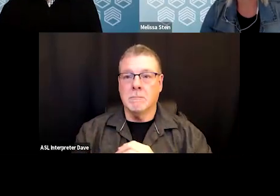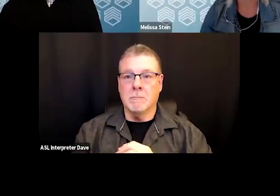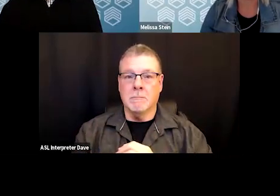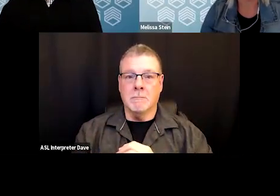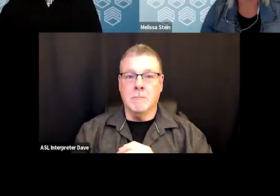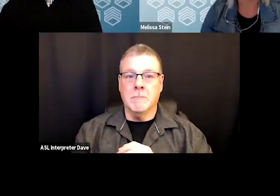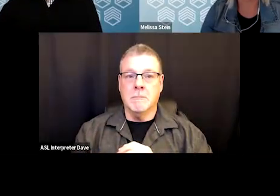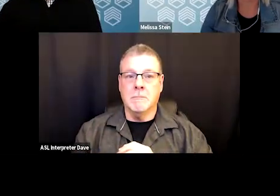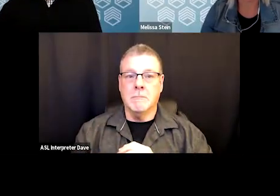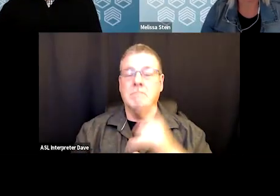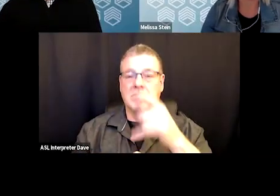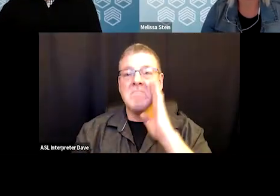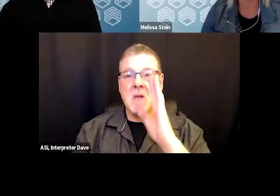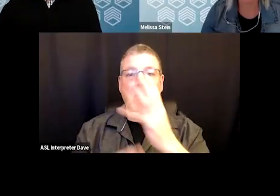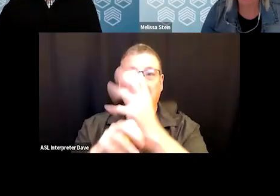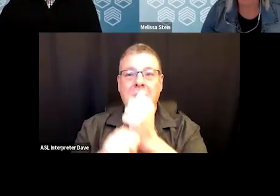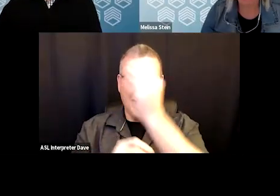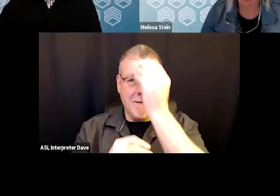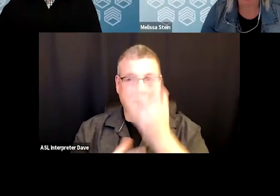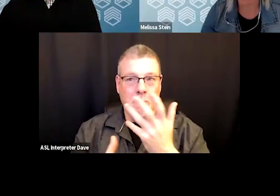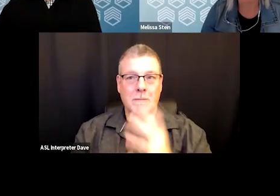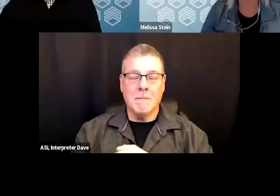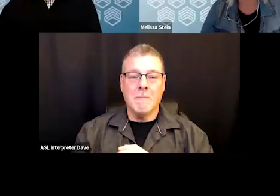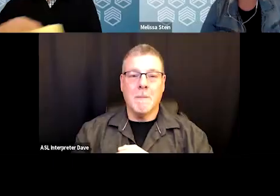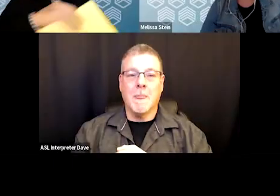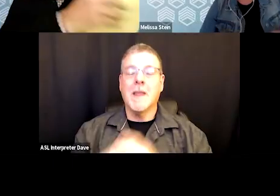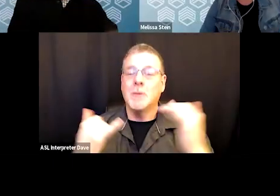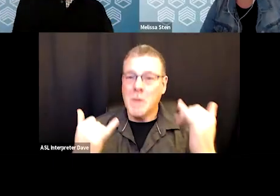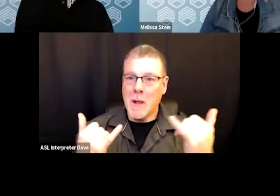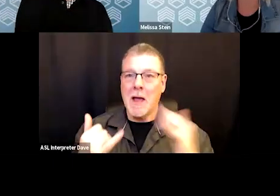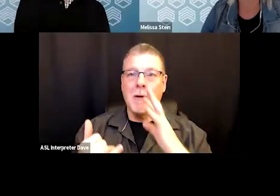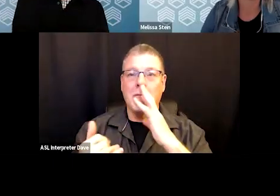that you will get this information. So, let's just dive into the questions.